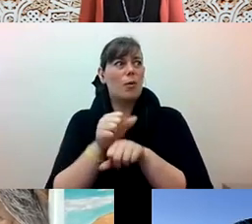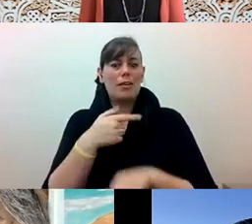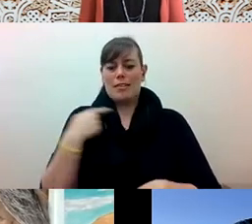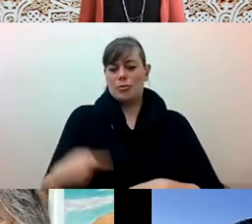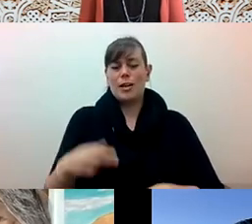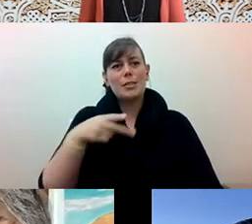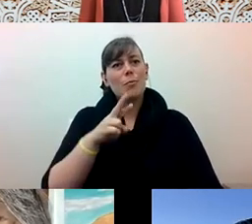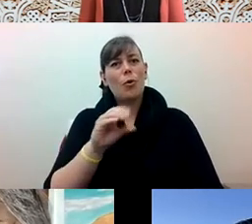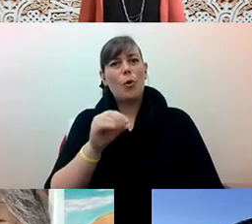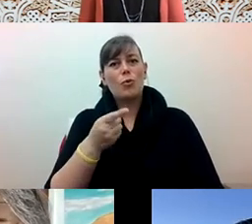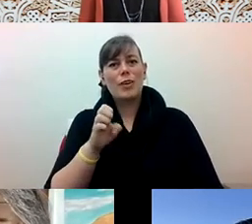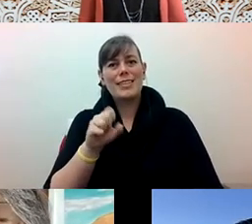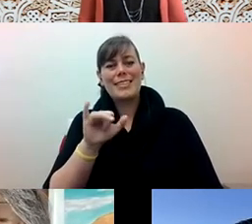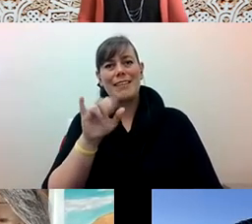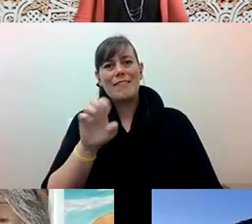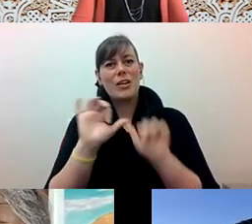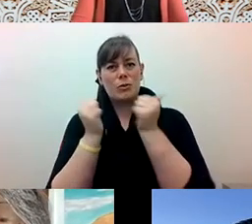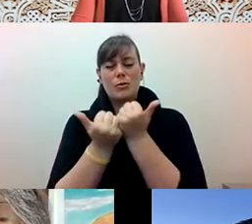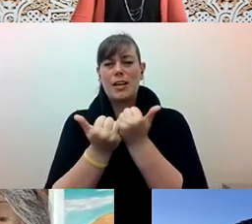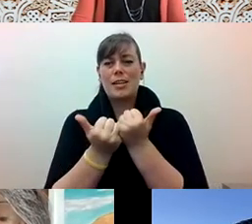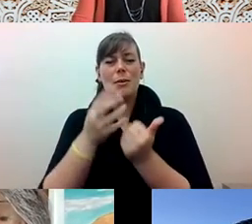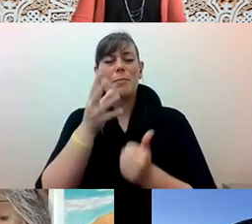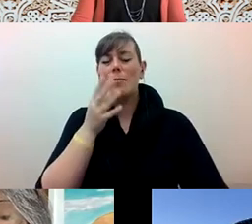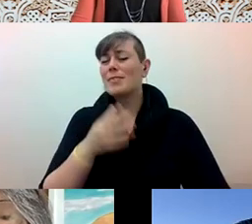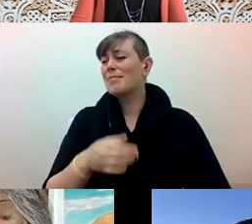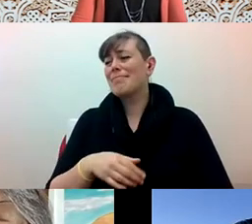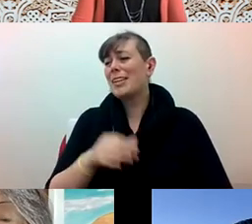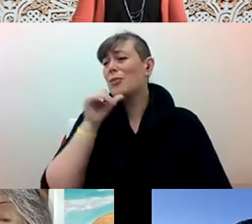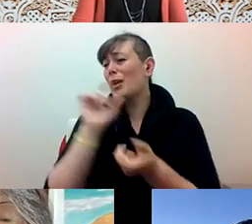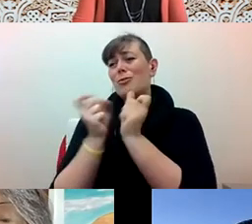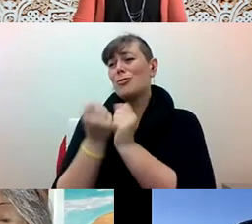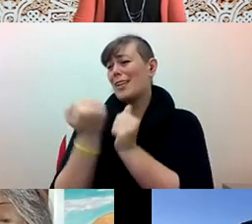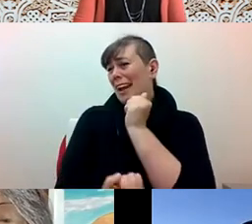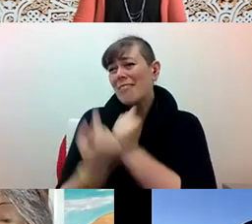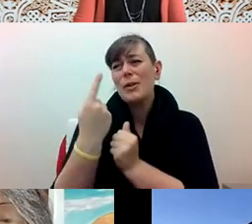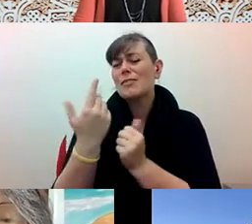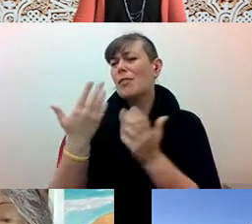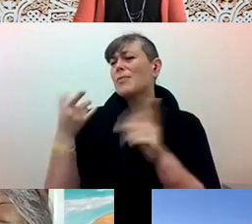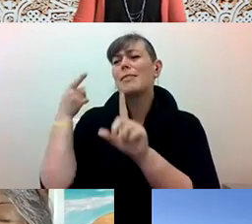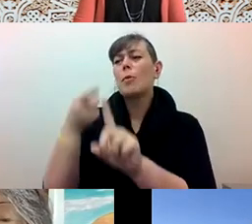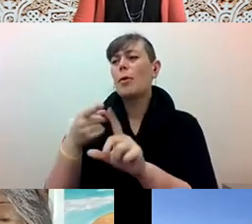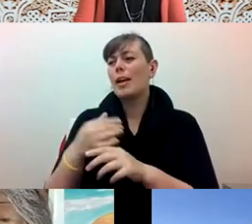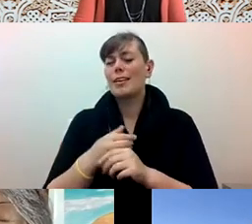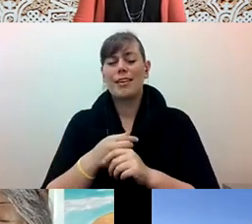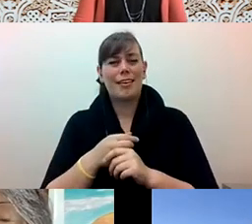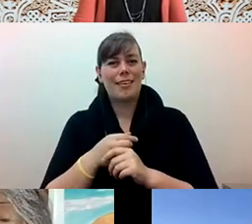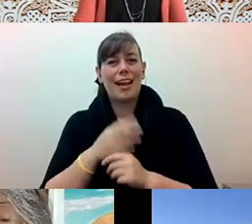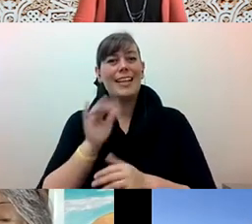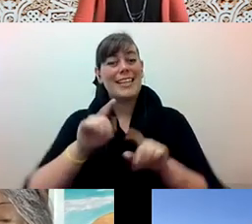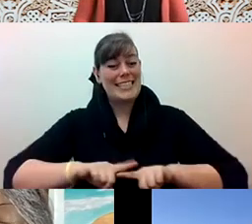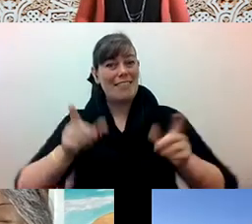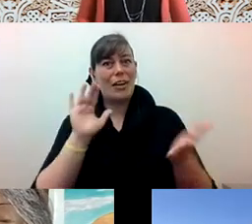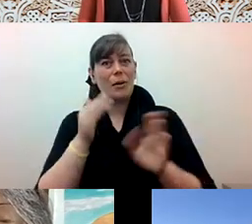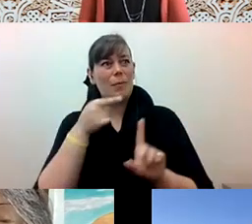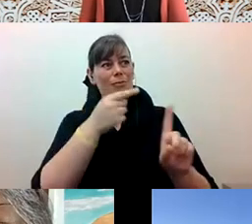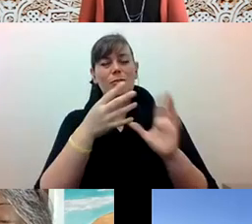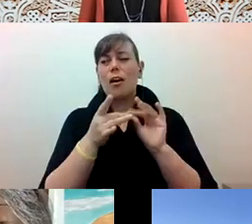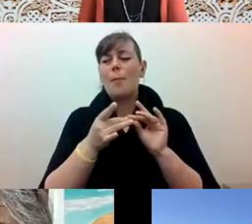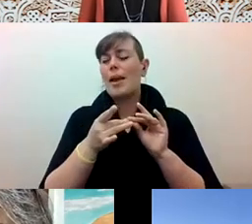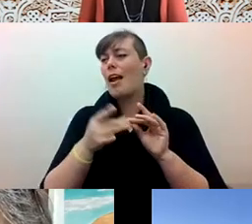Alex Tom he/him: and she's like you're just not going to change everybody, so what's the point. That's very different than saying I disagree that change should happen